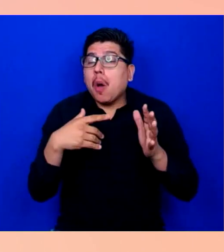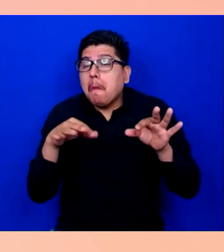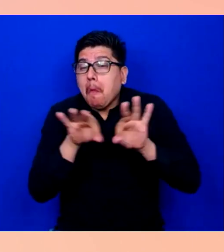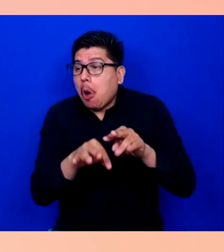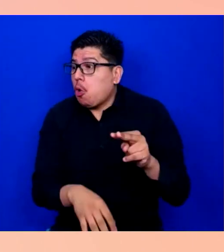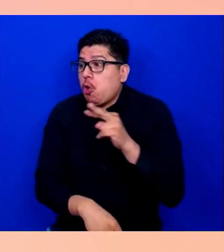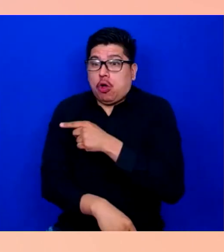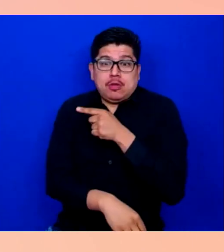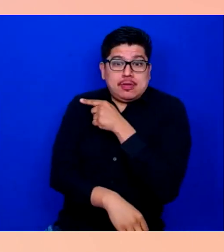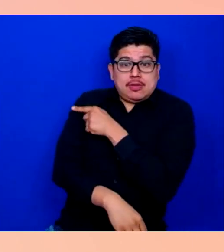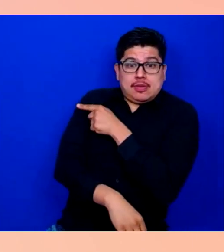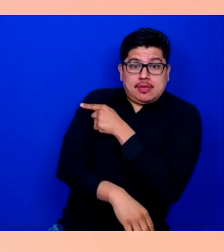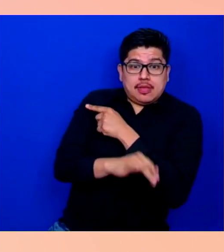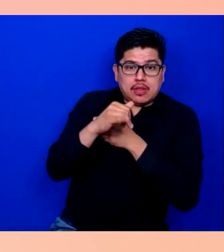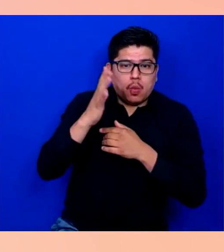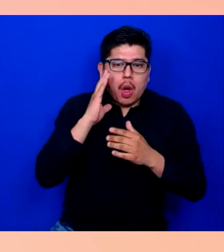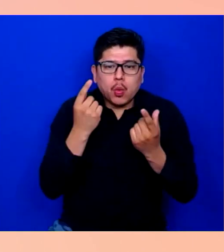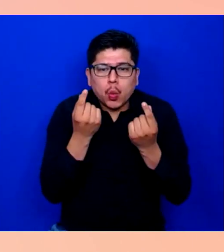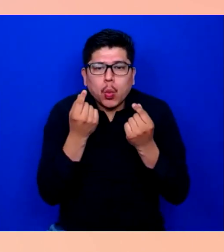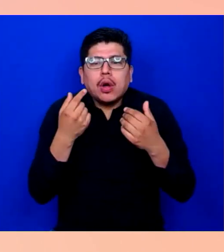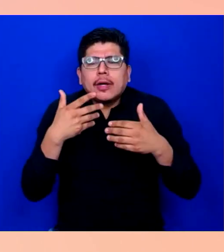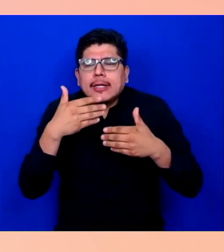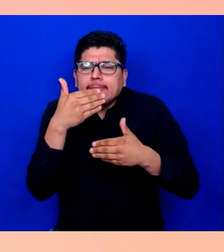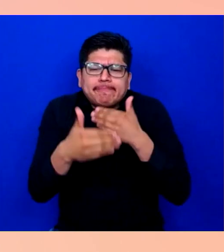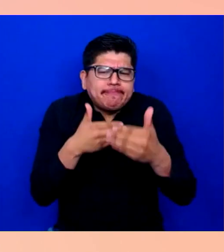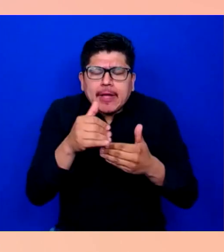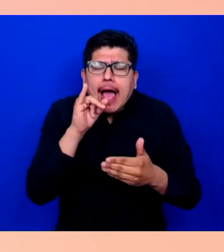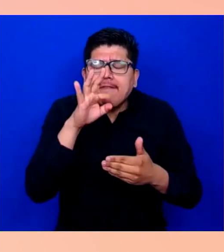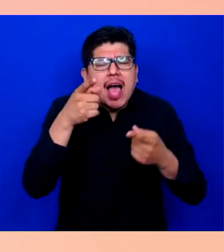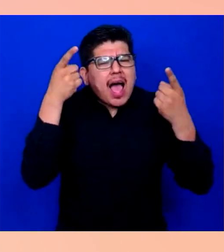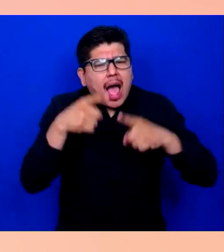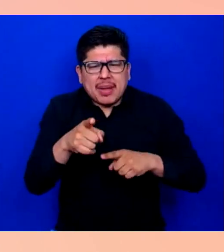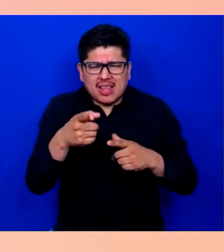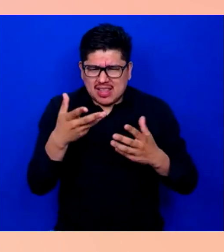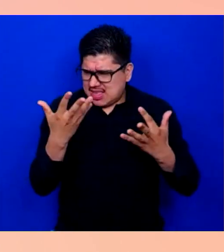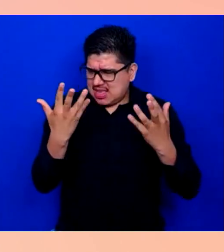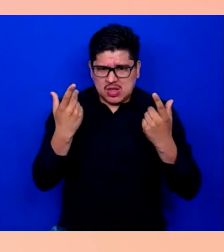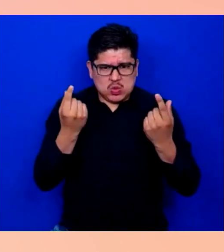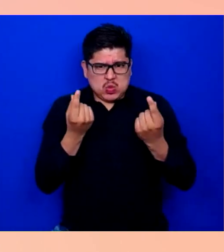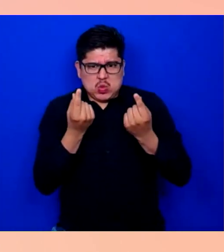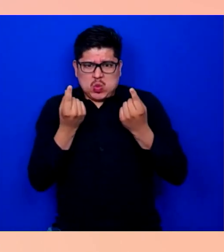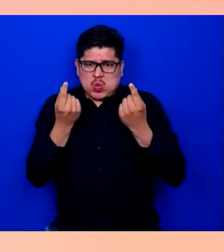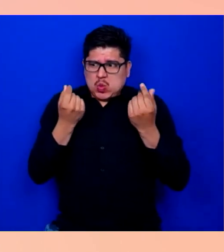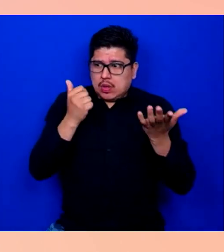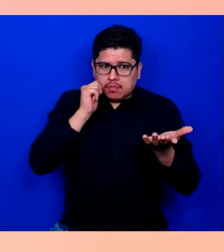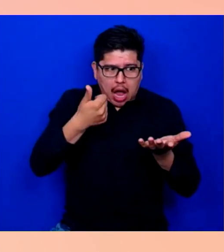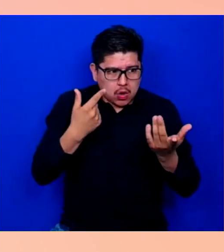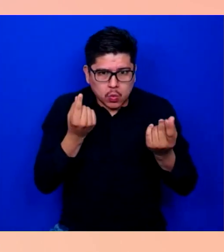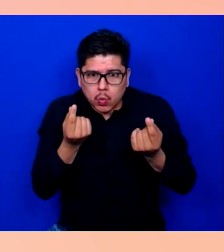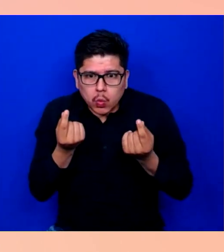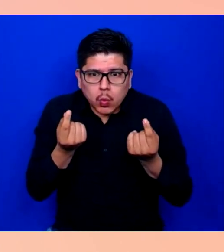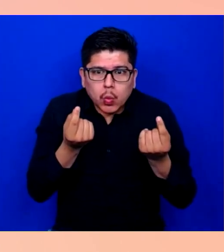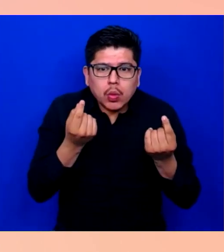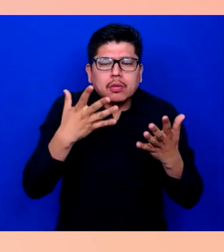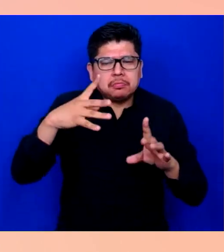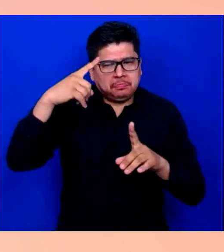this if you couldn't use them tomorrow. With that in mind, let's dive into a day of using my computer.